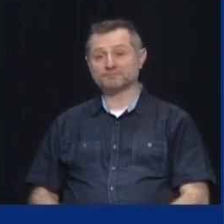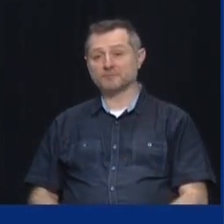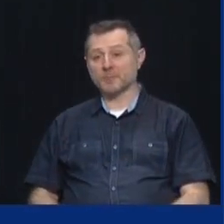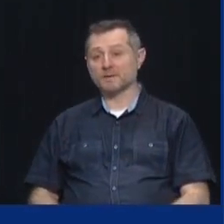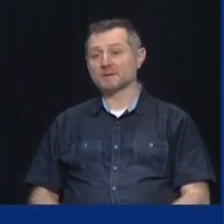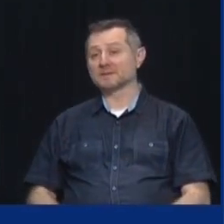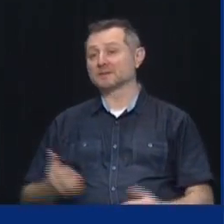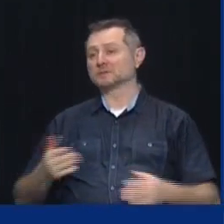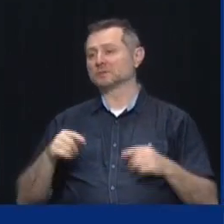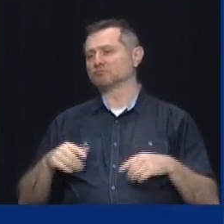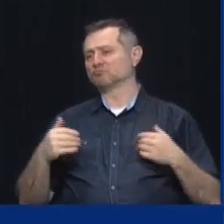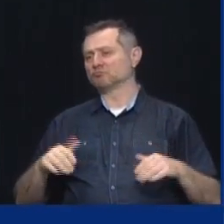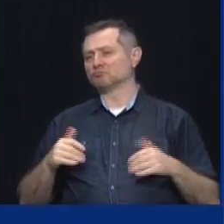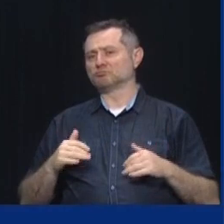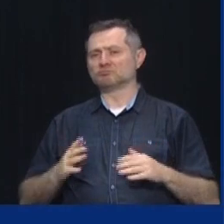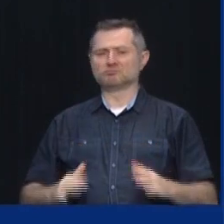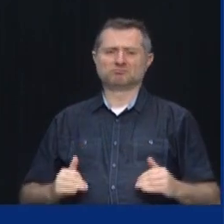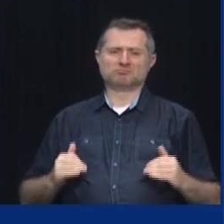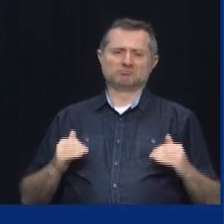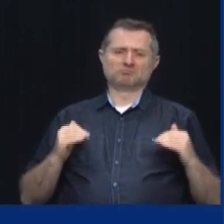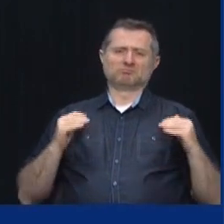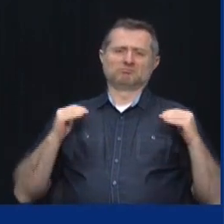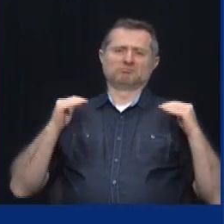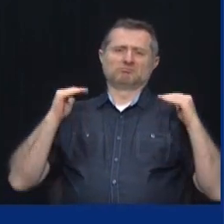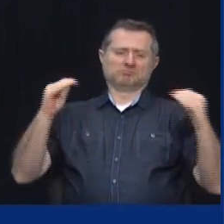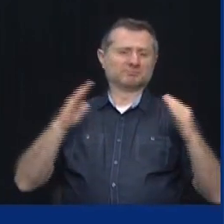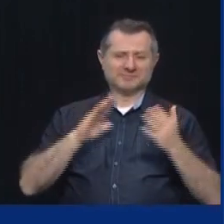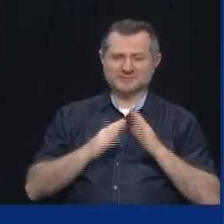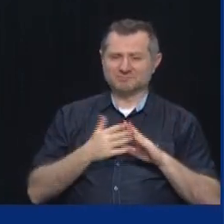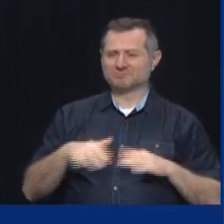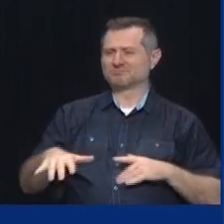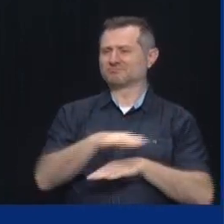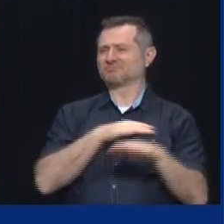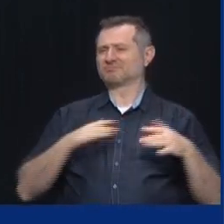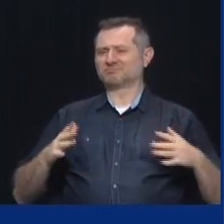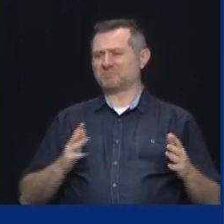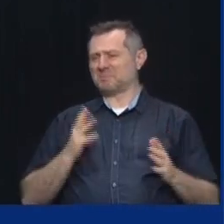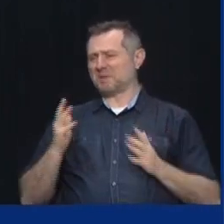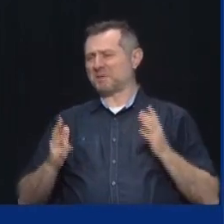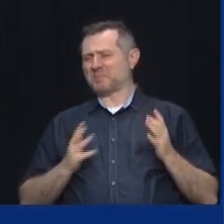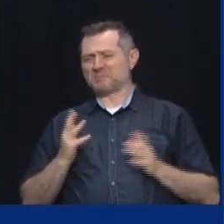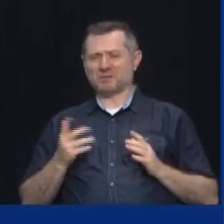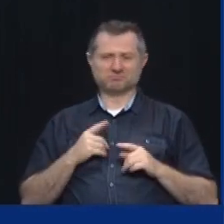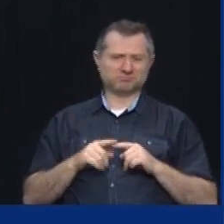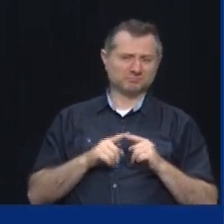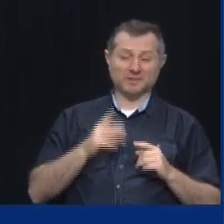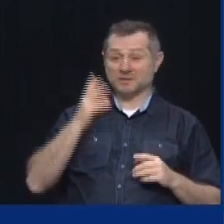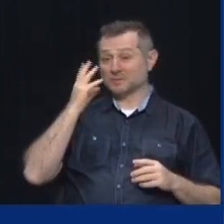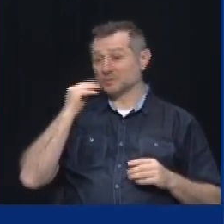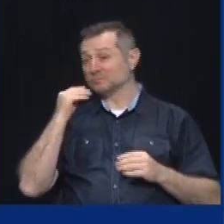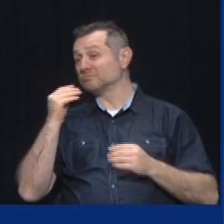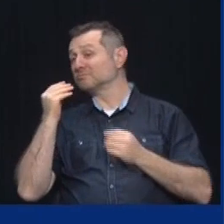YOU WANT TO GO VISIT A PLACE, I DON'T CARE WHAT YOU WANT TO DO, WE HAVE IT ALL.